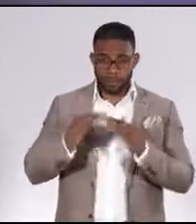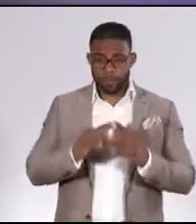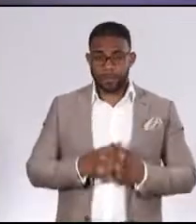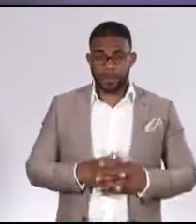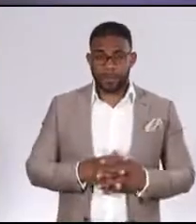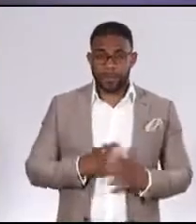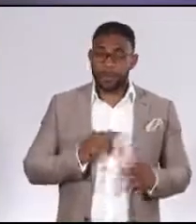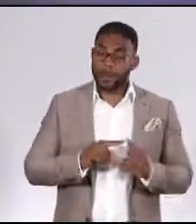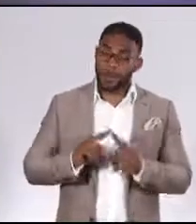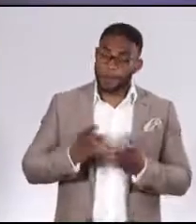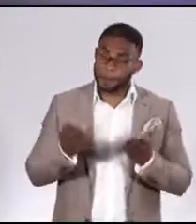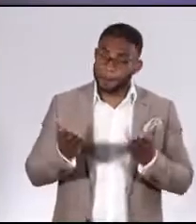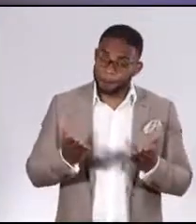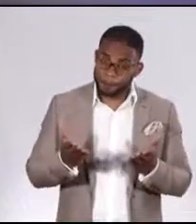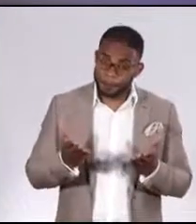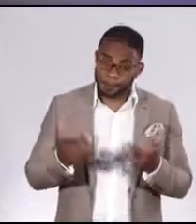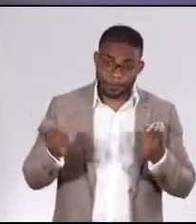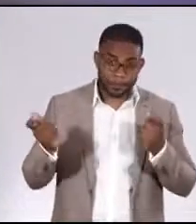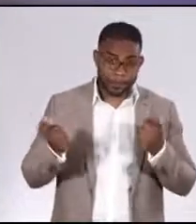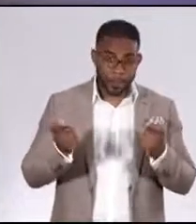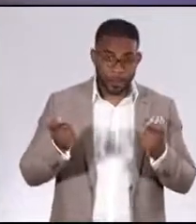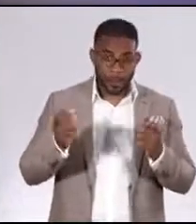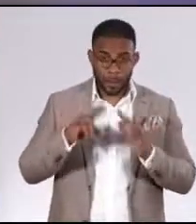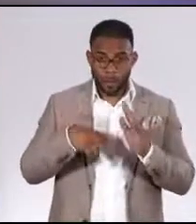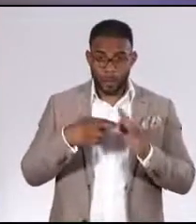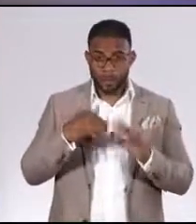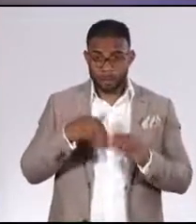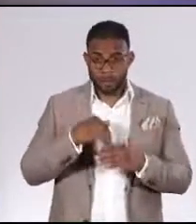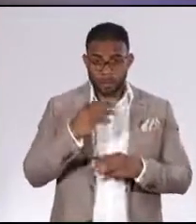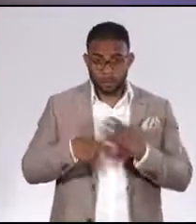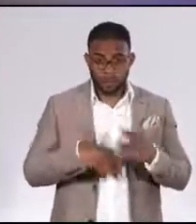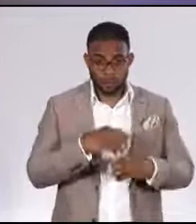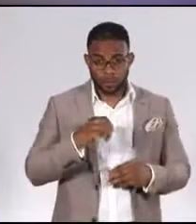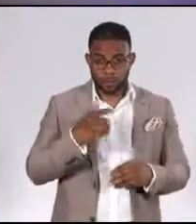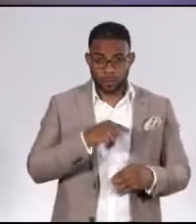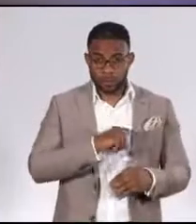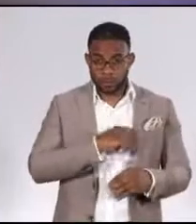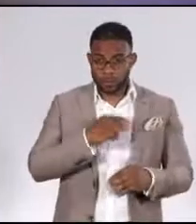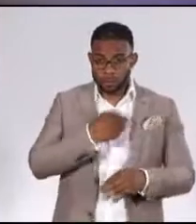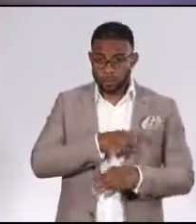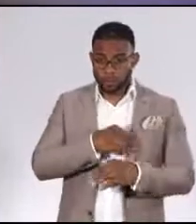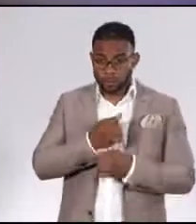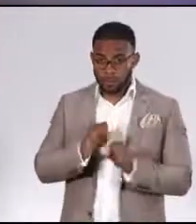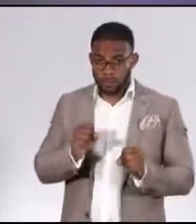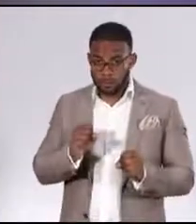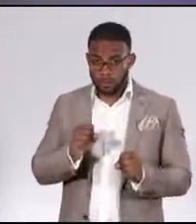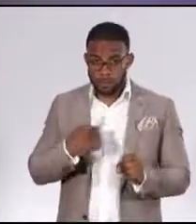I also serve in administrative roles in the world of quality and patient safety in my hospital system.